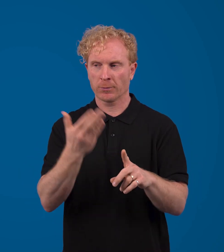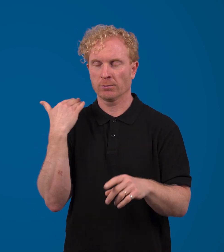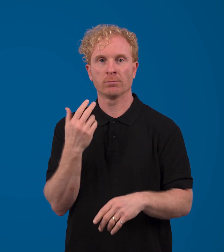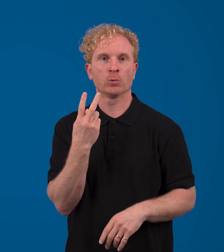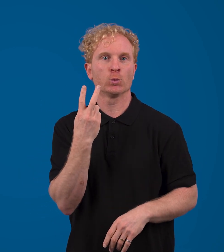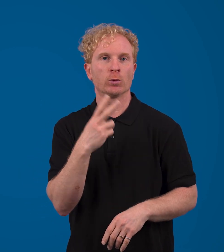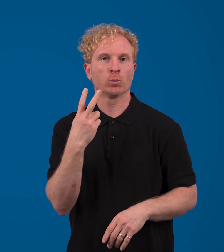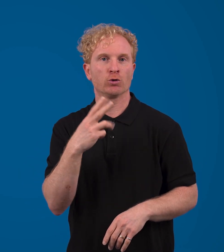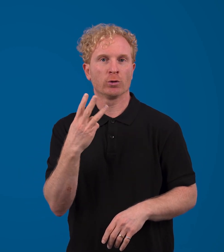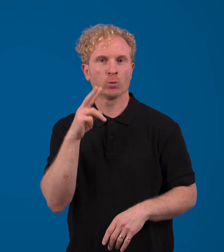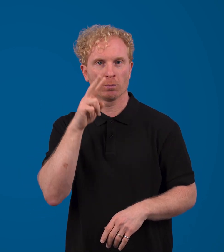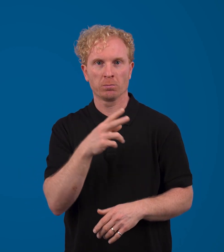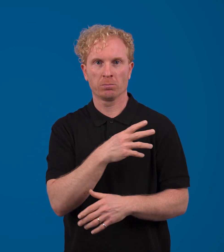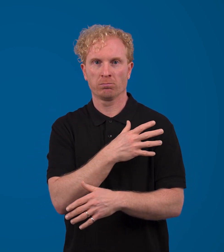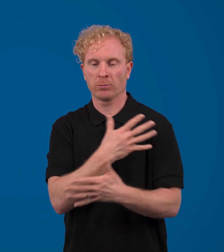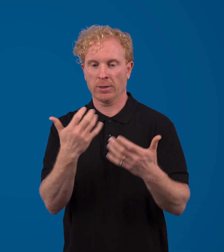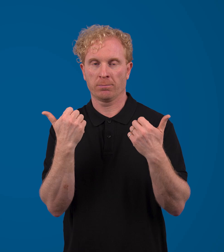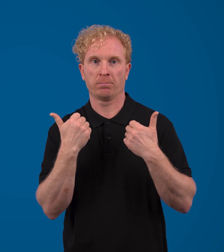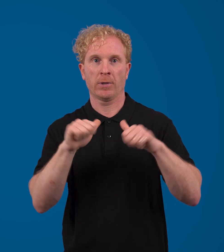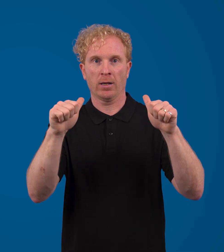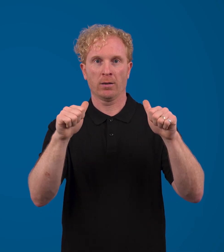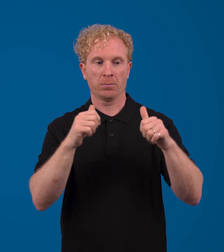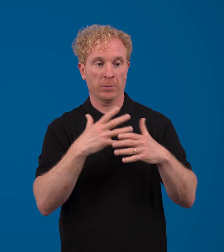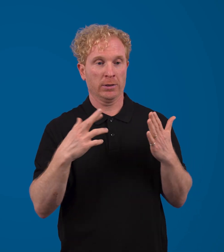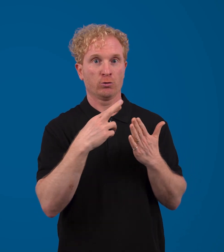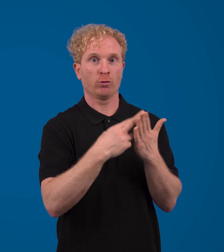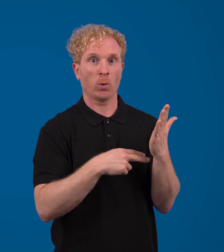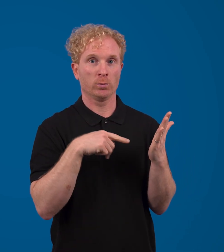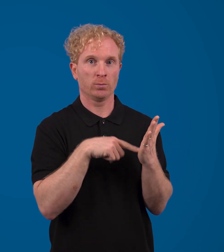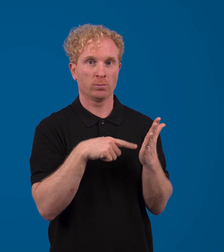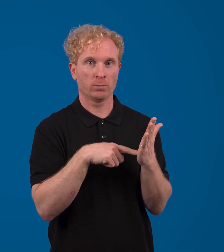as 2023 saw the completion of two major reports.